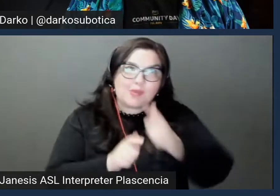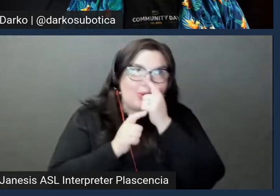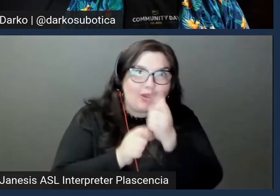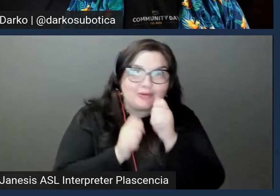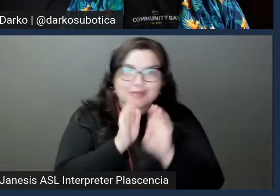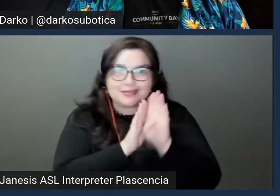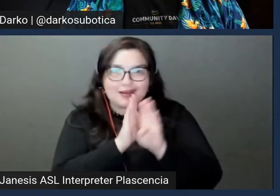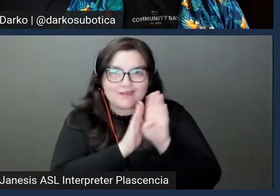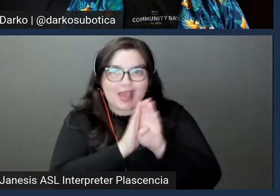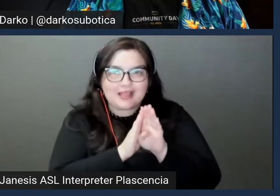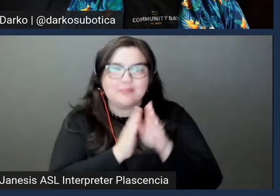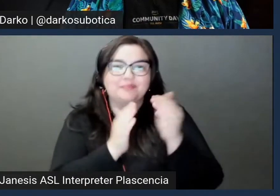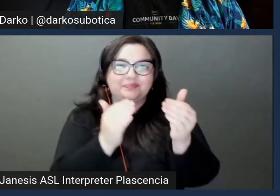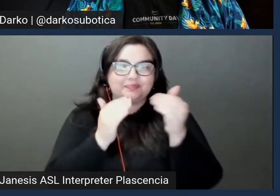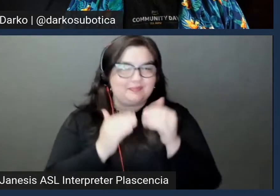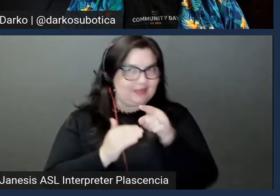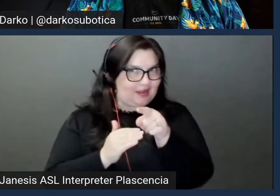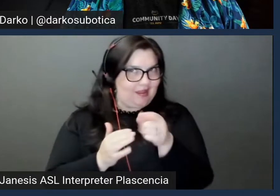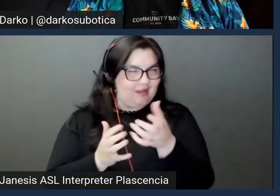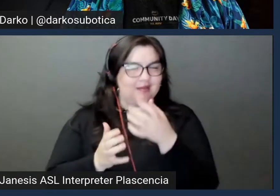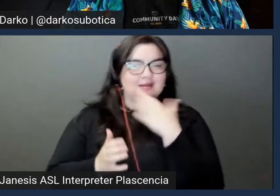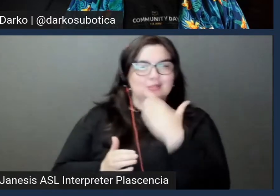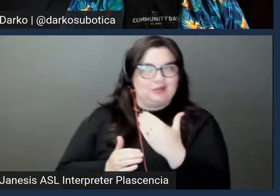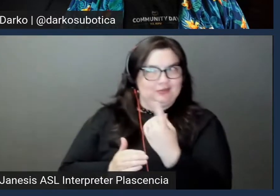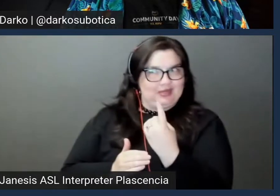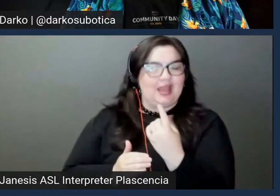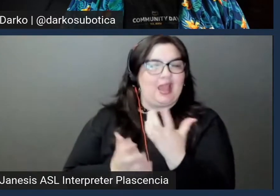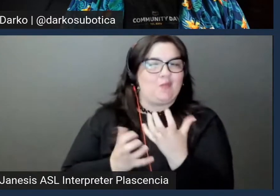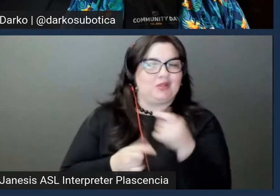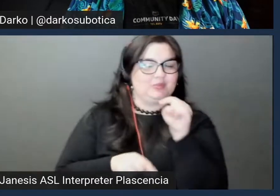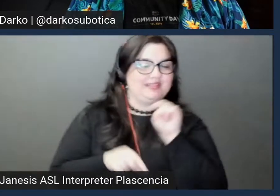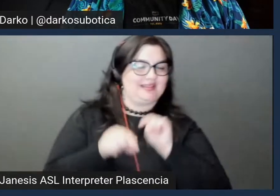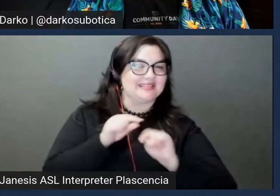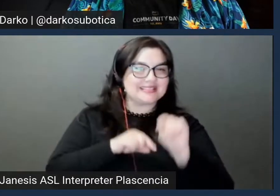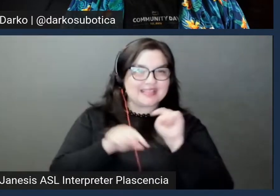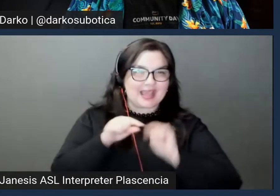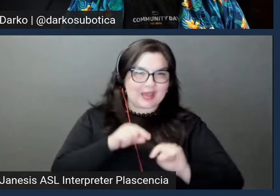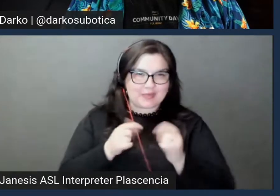(overlapping discussion) I want to take a step back and unwrap a few things you mentioned.